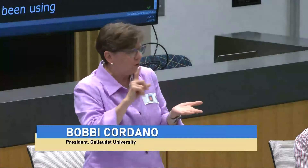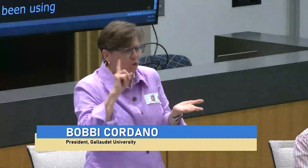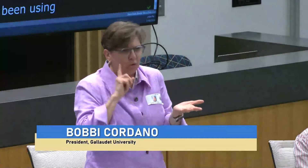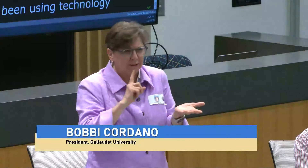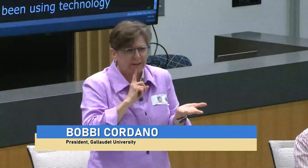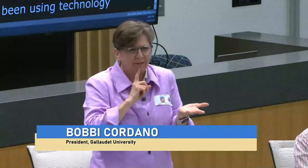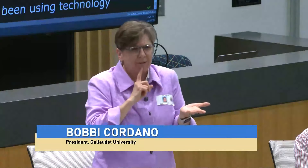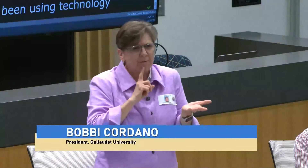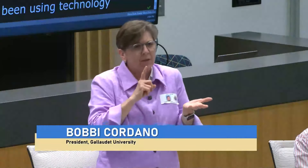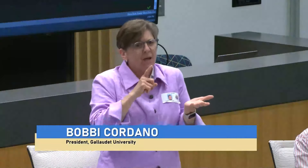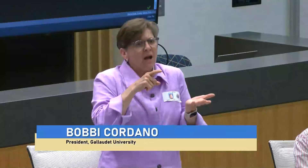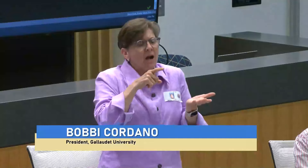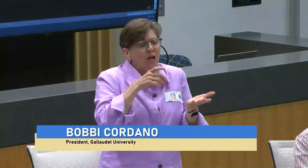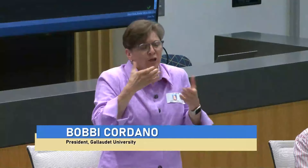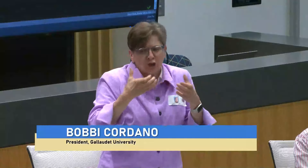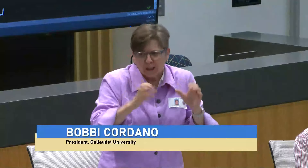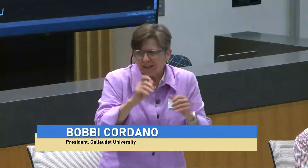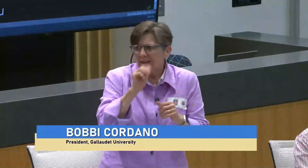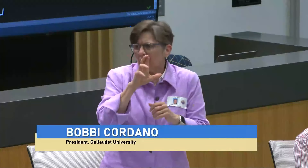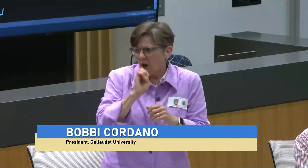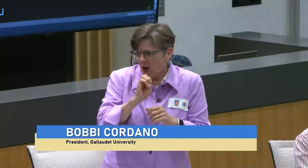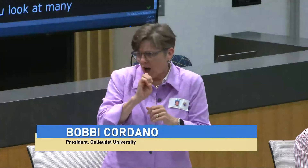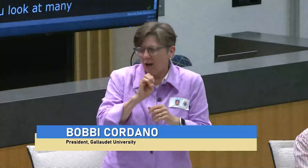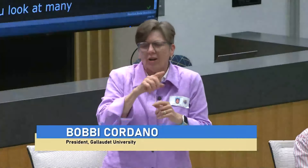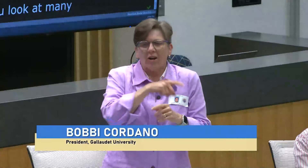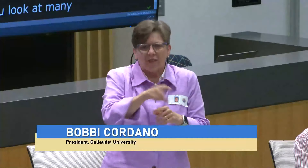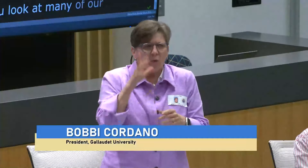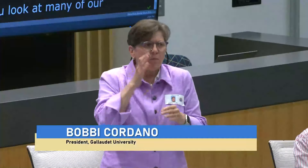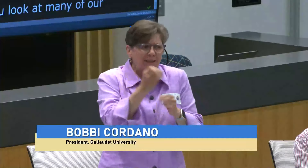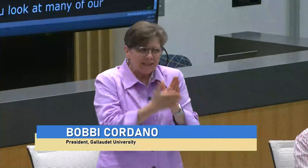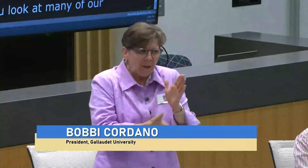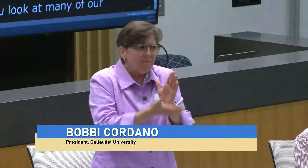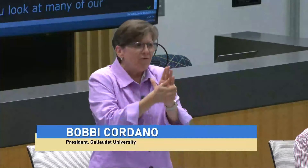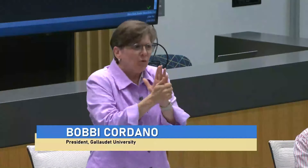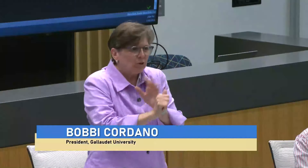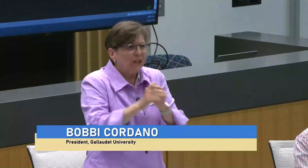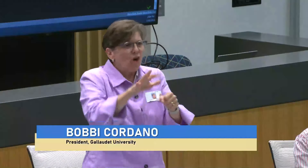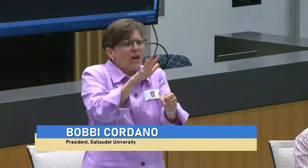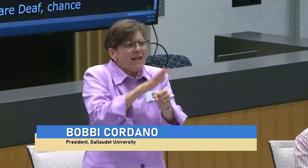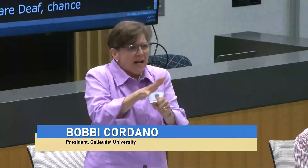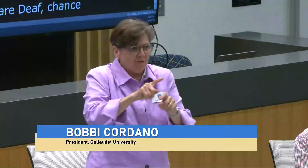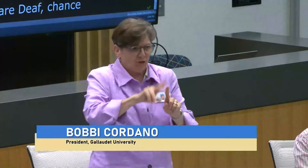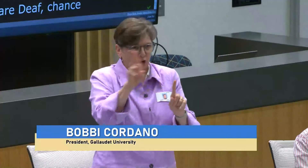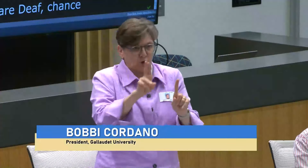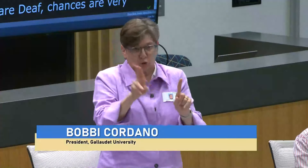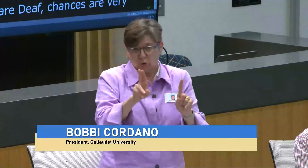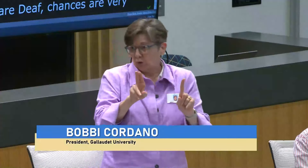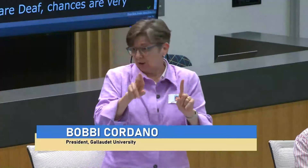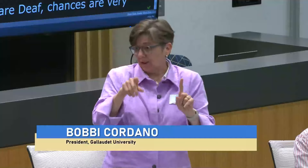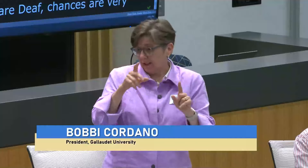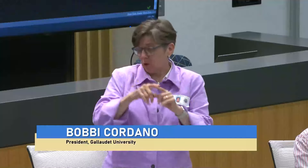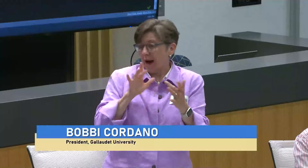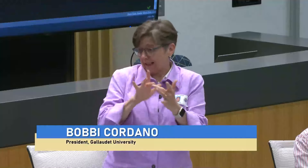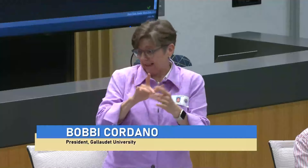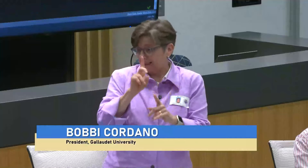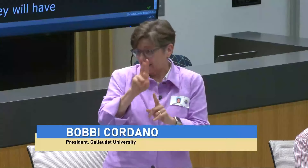ARE EARLY ADOPTERS OF TECHNOLOGY. AND WE HAVE BEEN USING TECHNOLOGY FOR A LONG TIME.